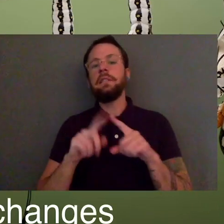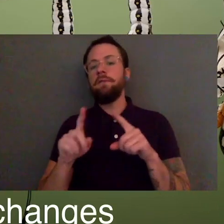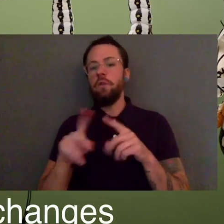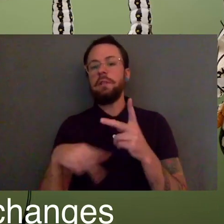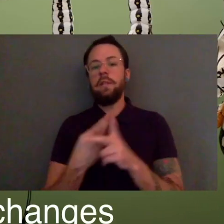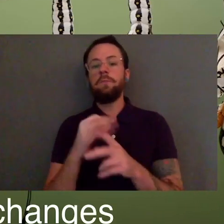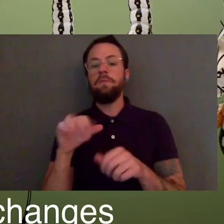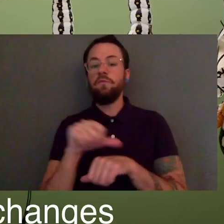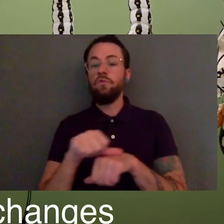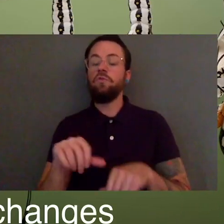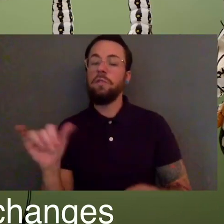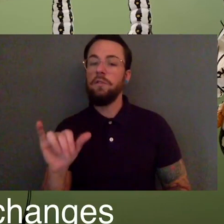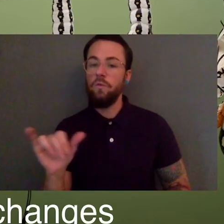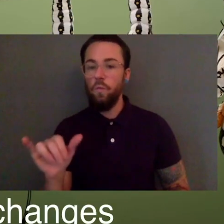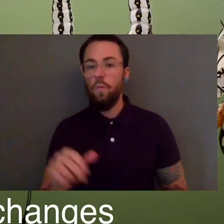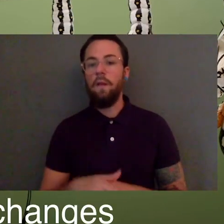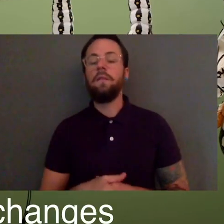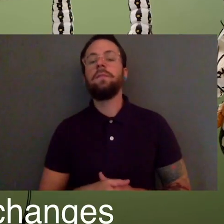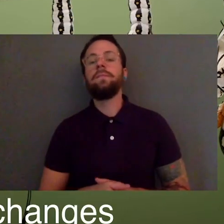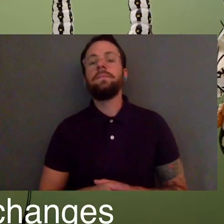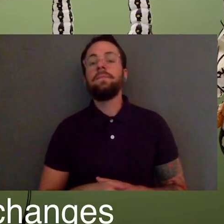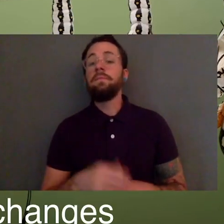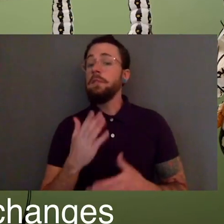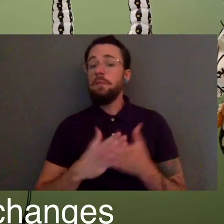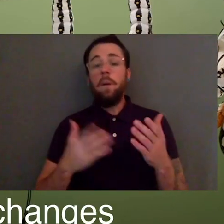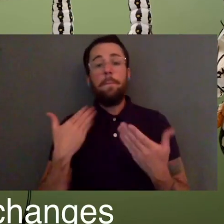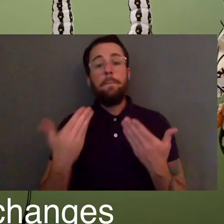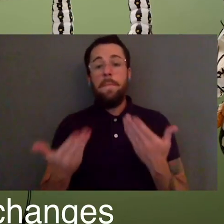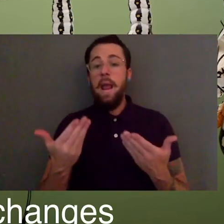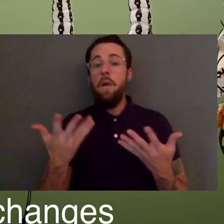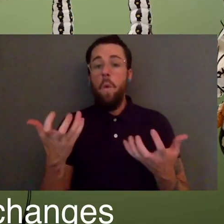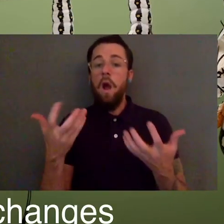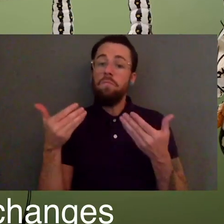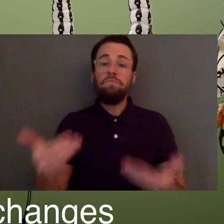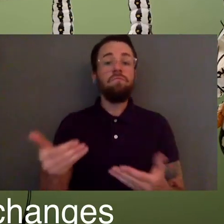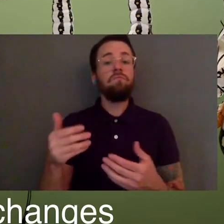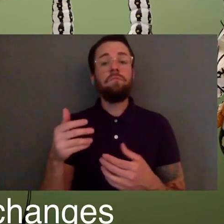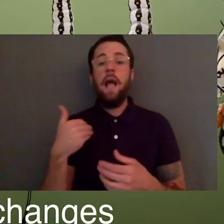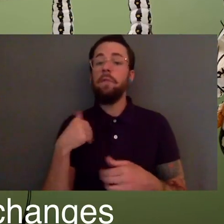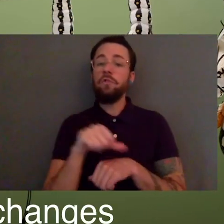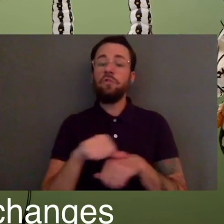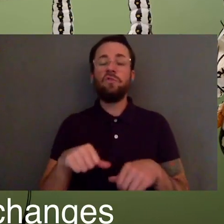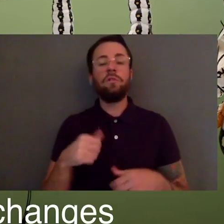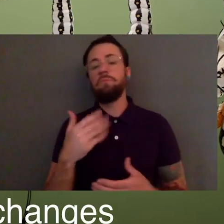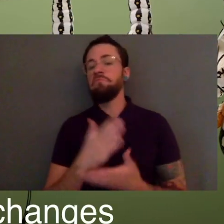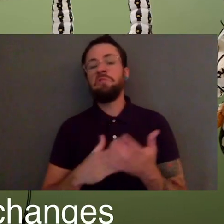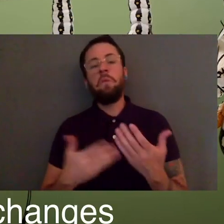They may have bottom surgery to change their penis into a vagina.